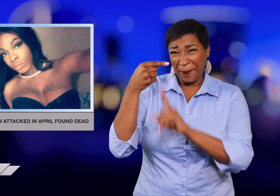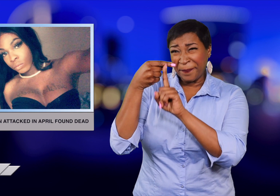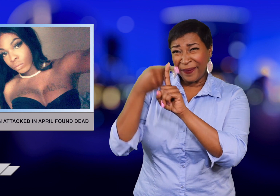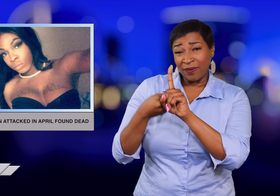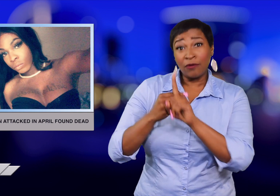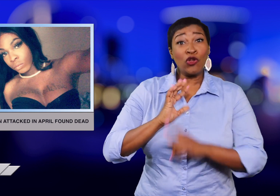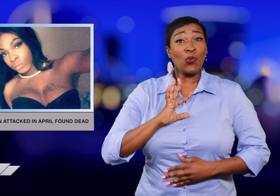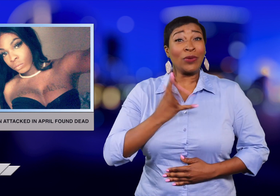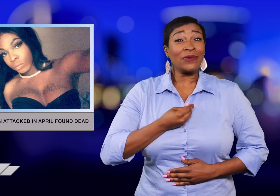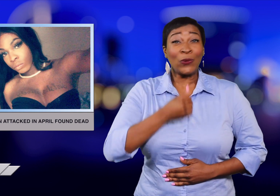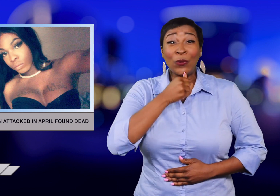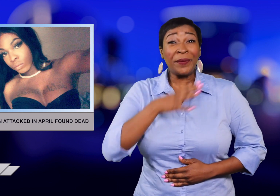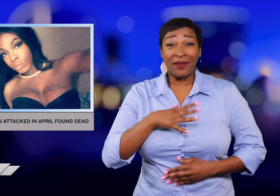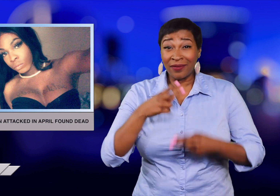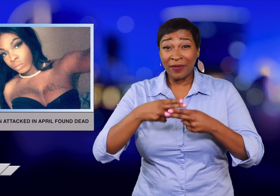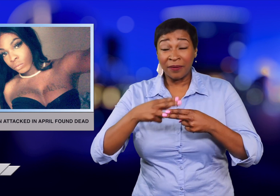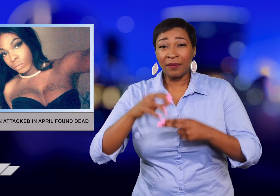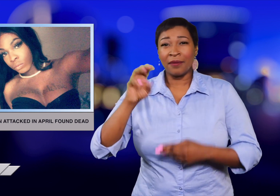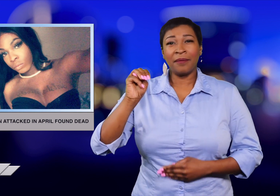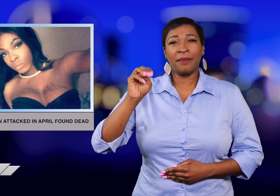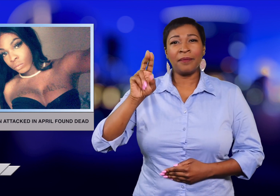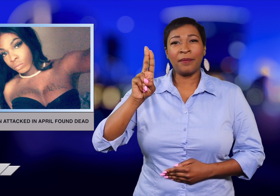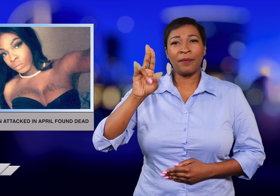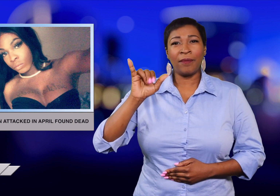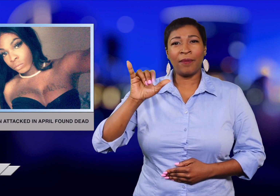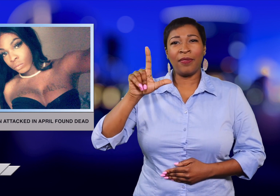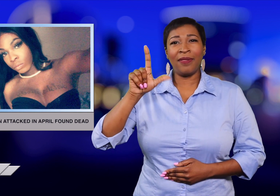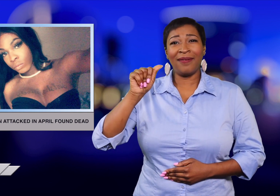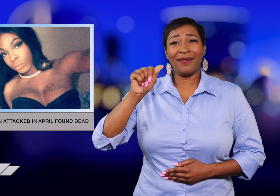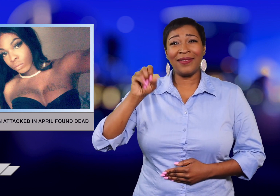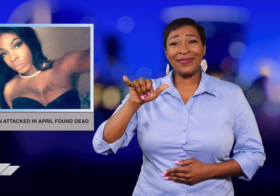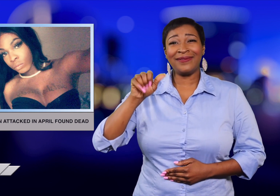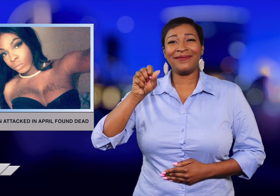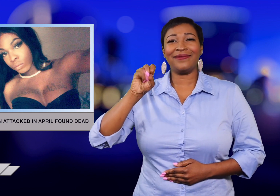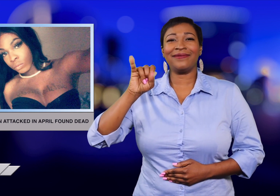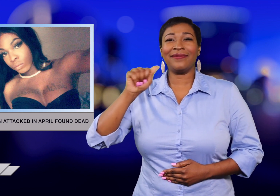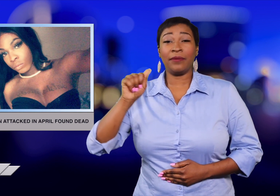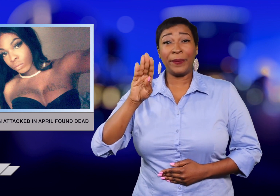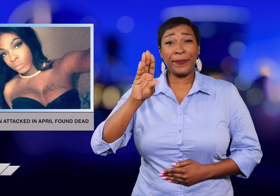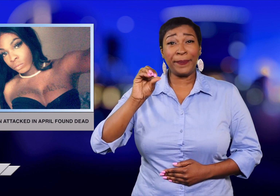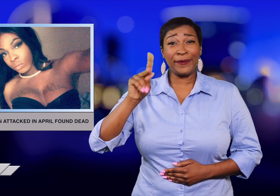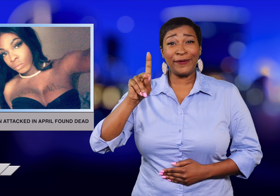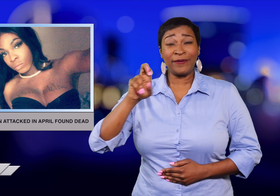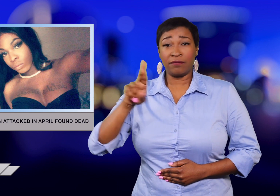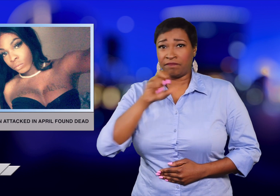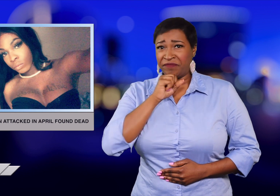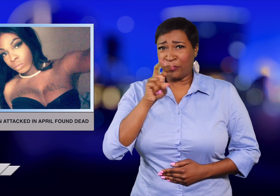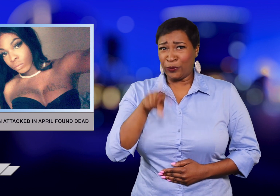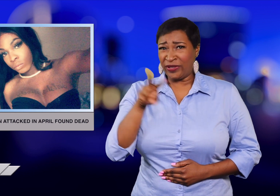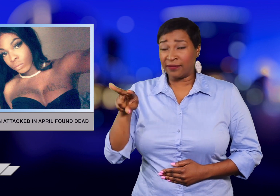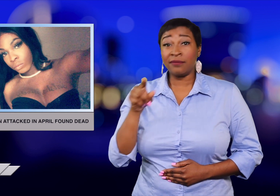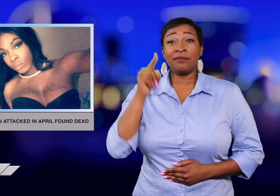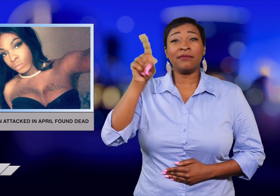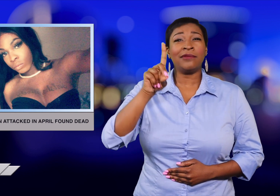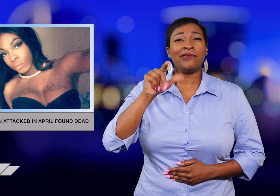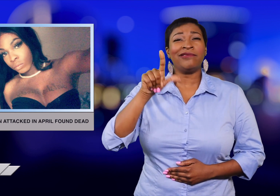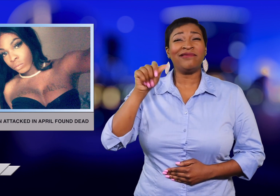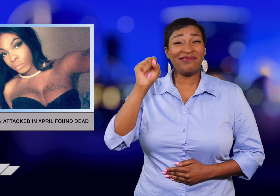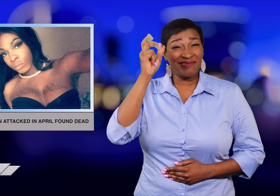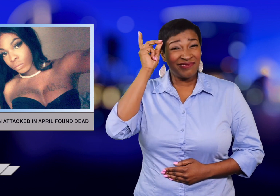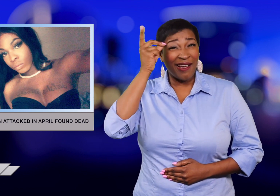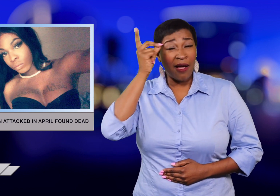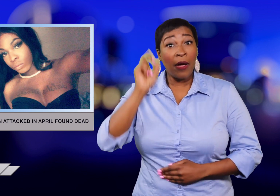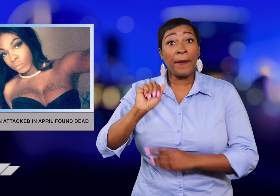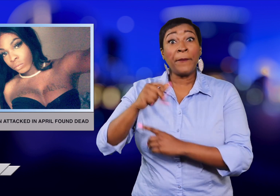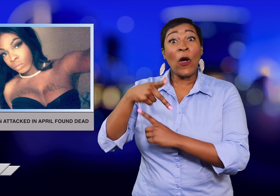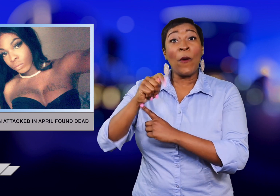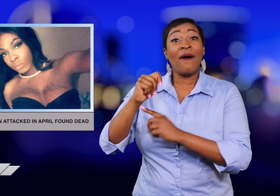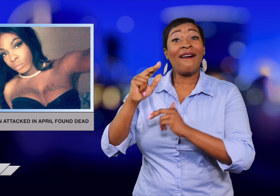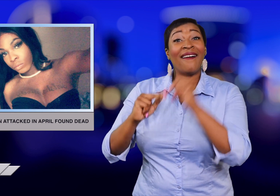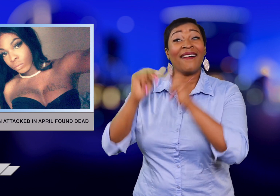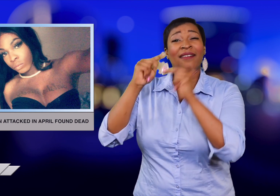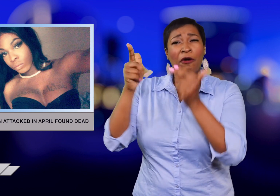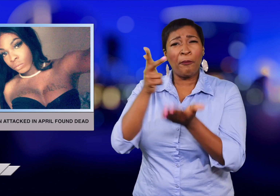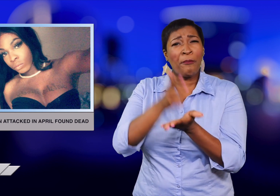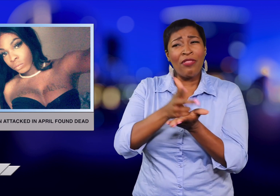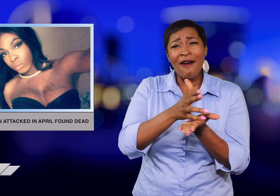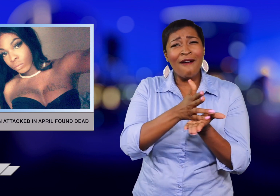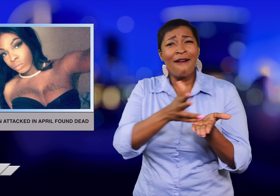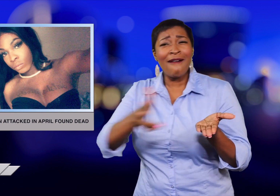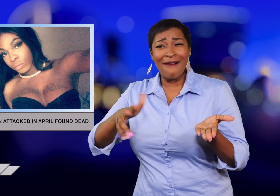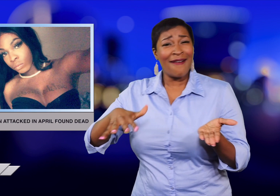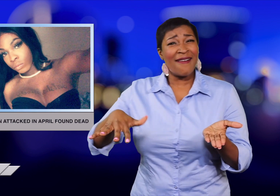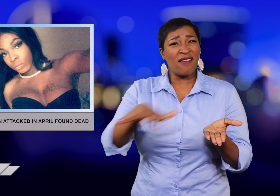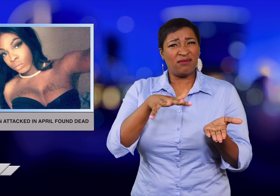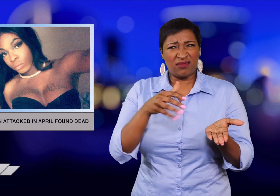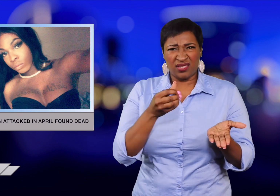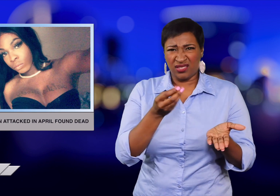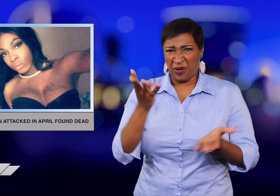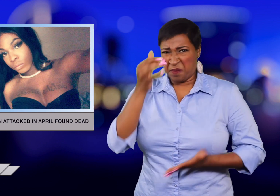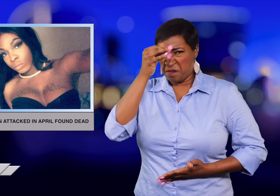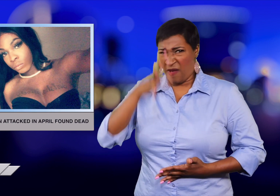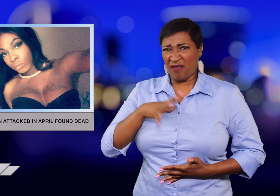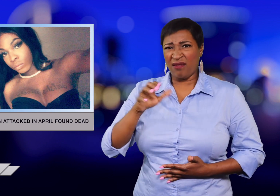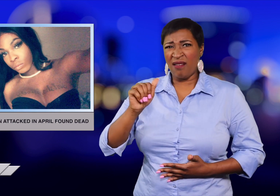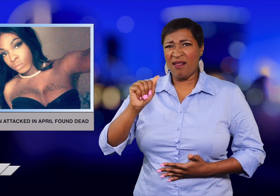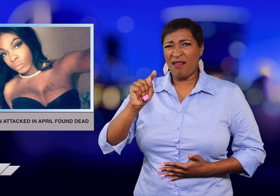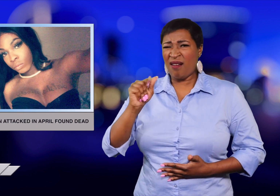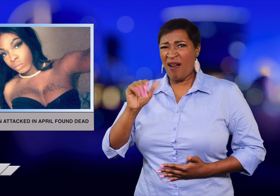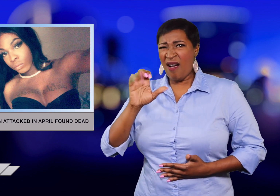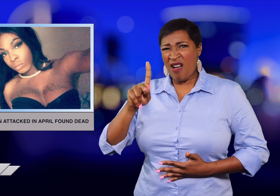Last month 22-year-old transgender woman Muylaysia Booker was savagely attacked by several men